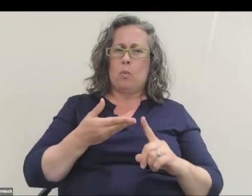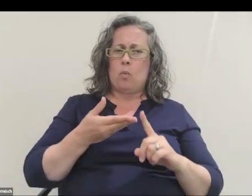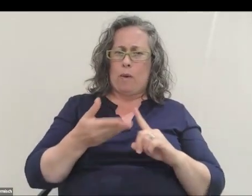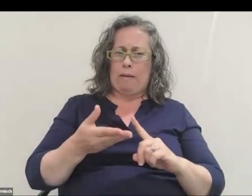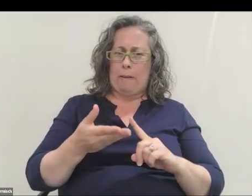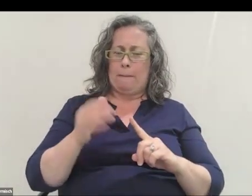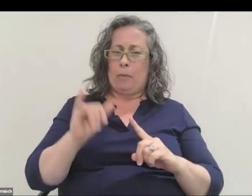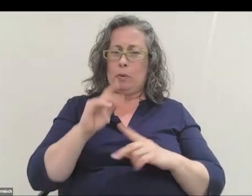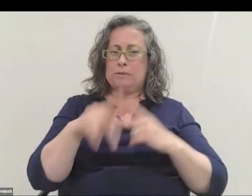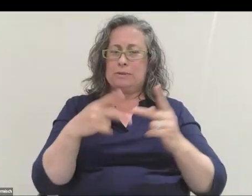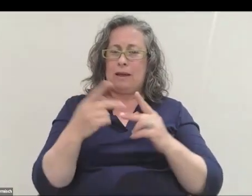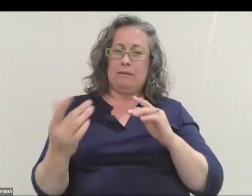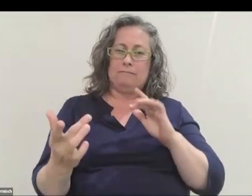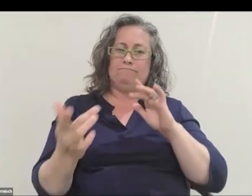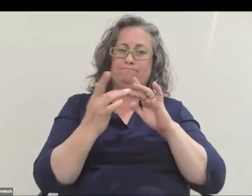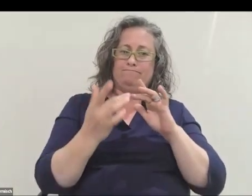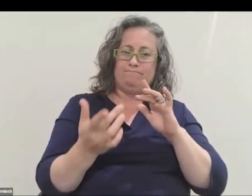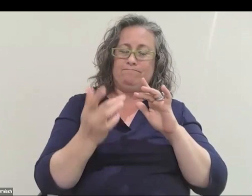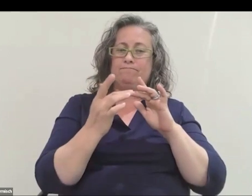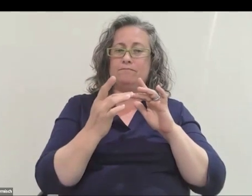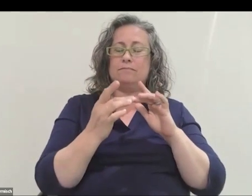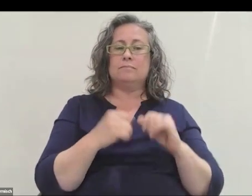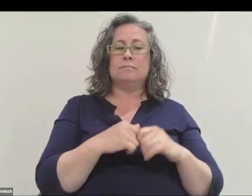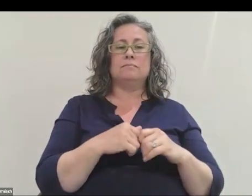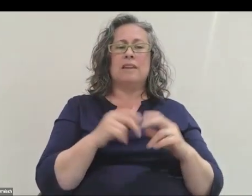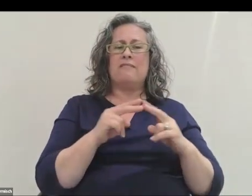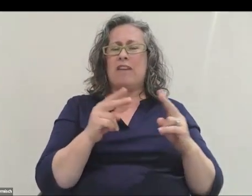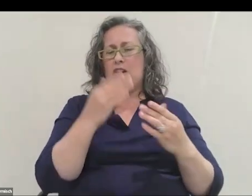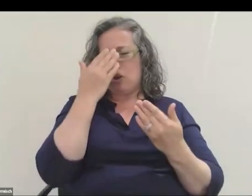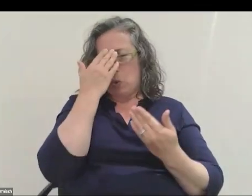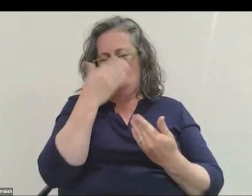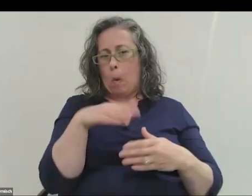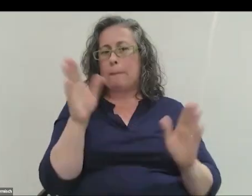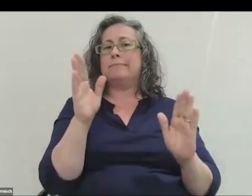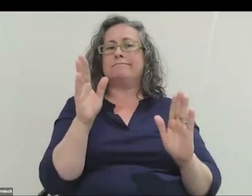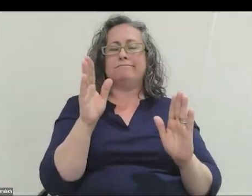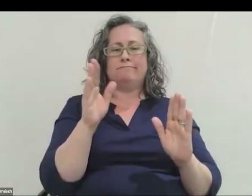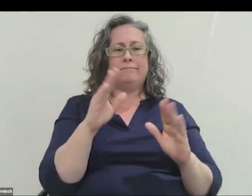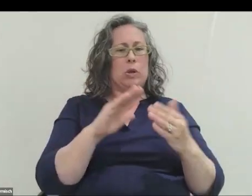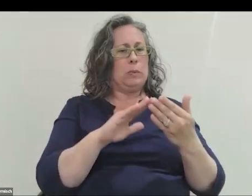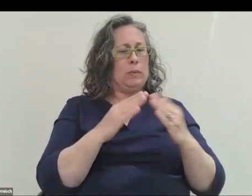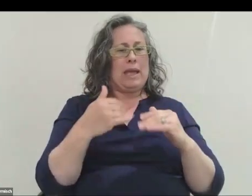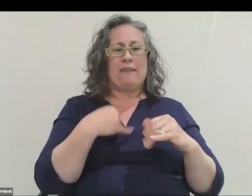We welcome those contacts. We're a very open community.